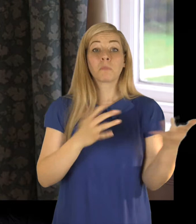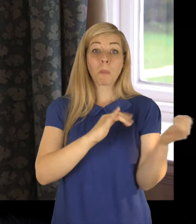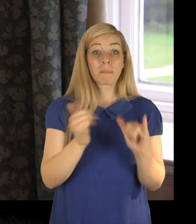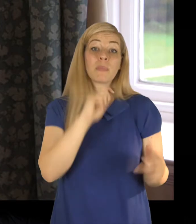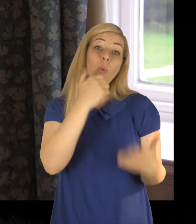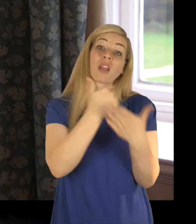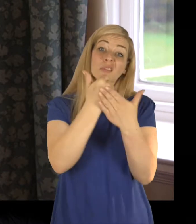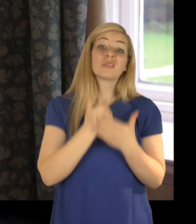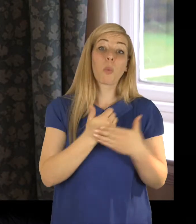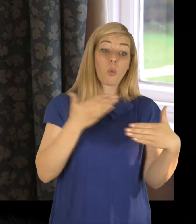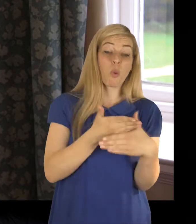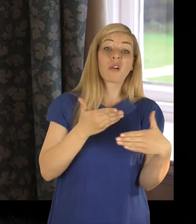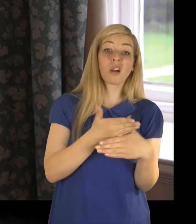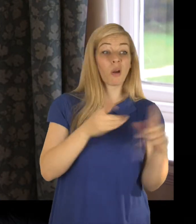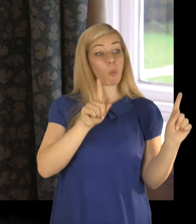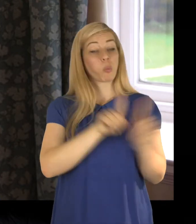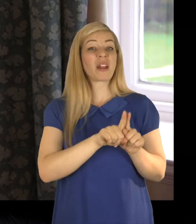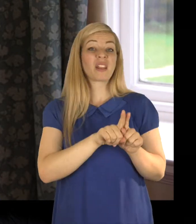to my old house.